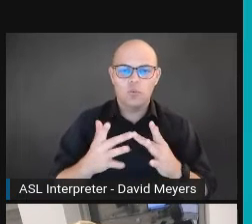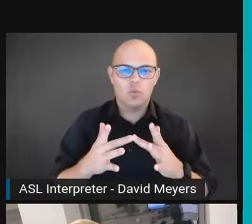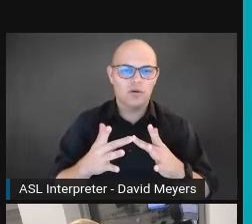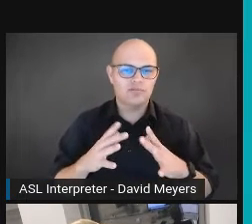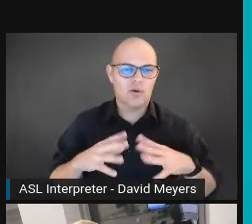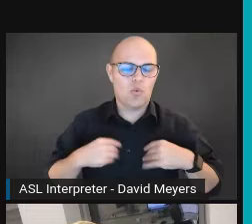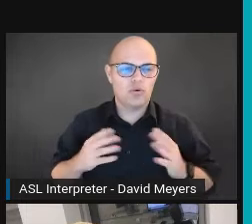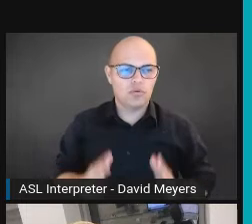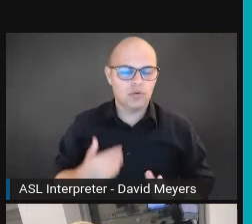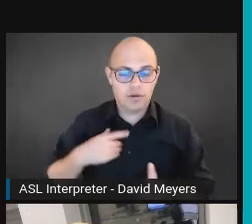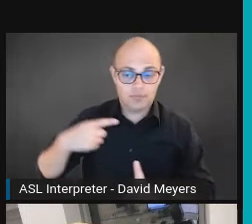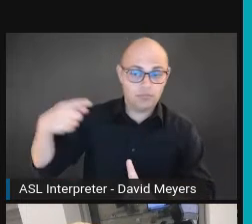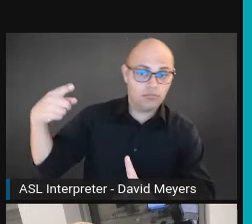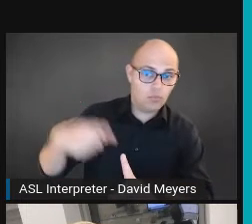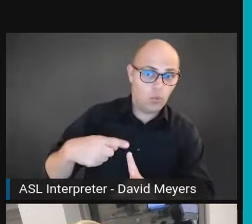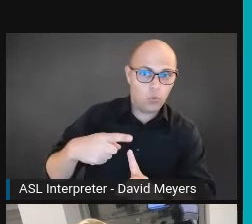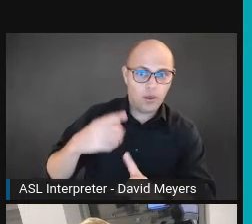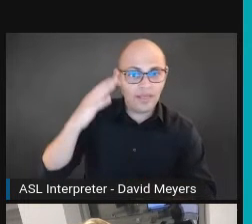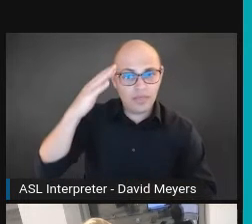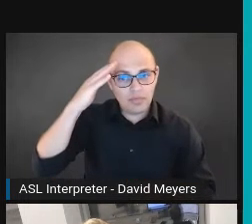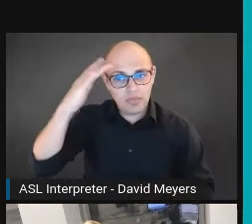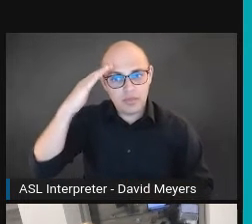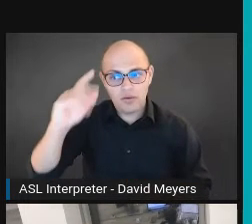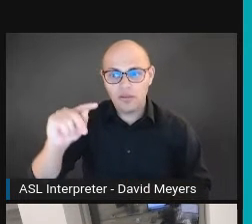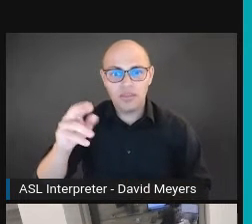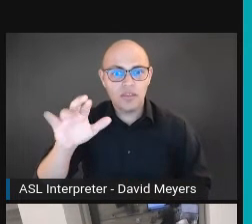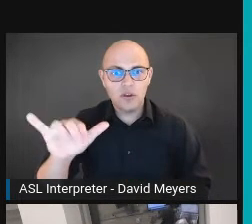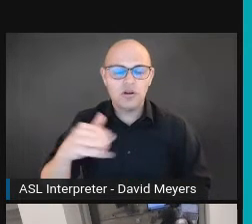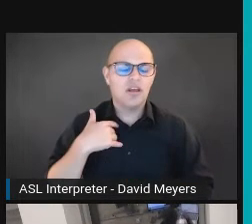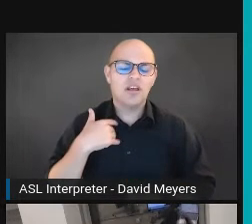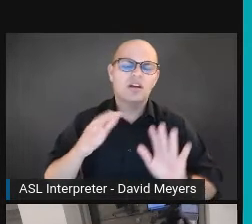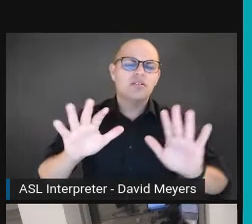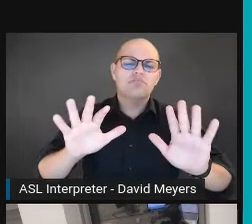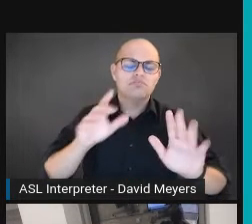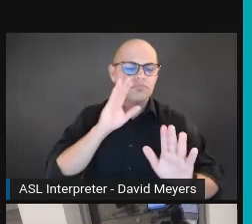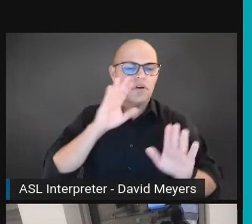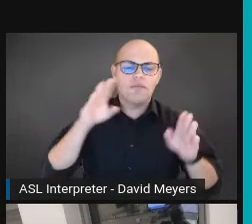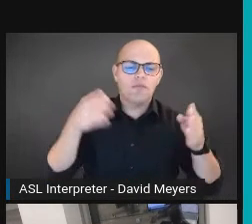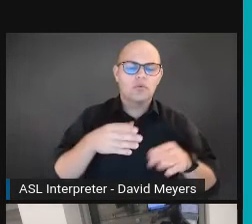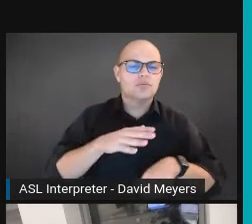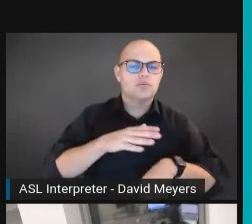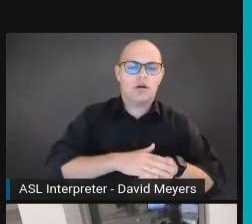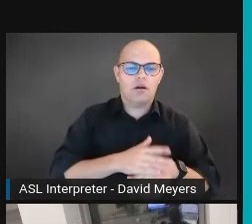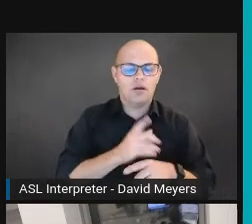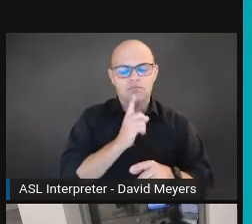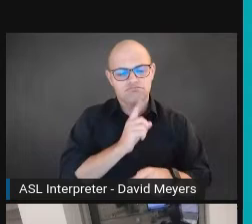my goal was to present the content in a practical way, focusing on real-life examples and explaining the reasons